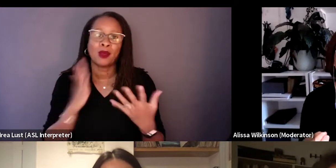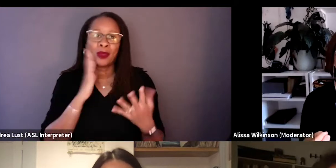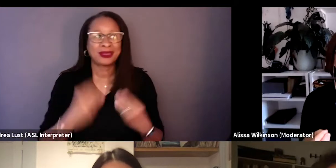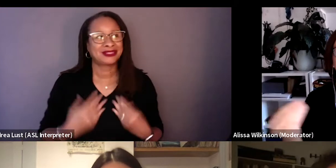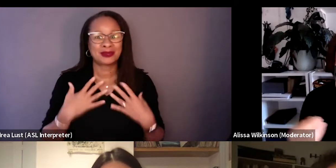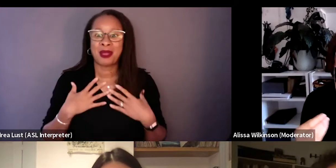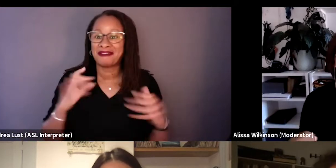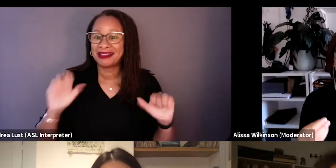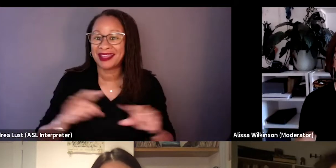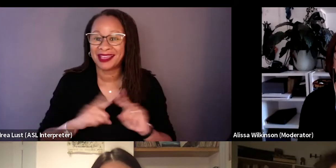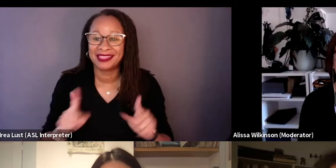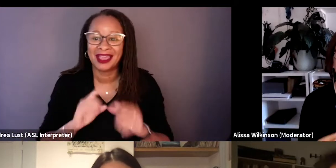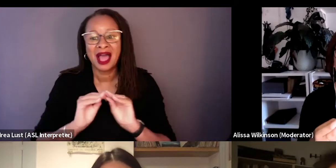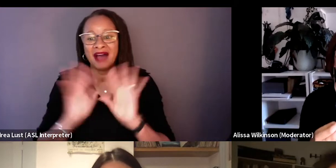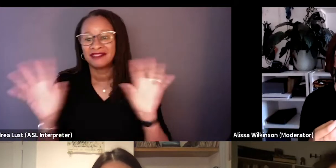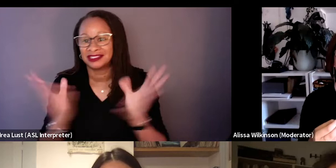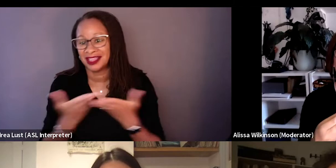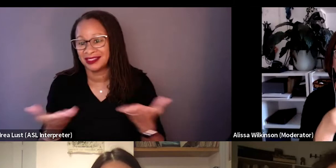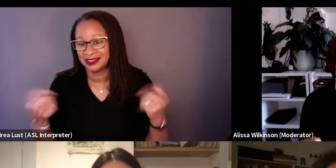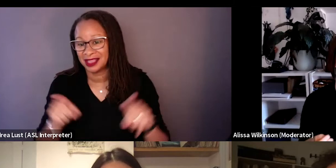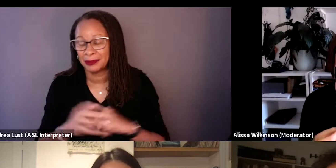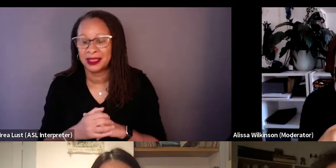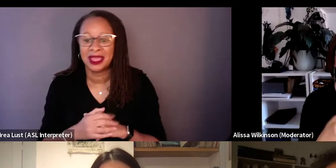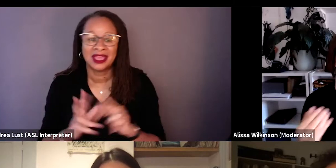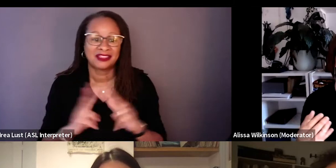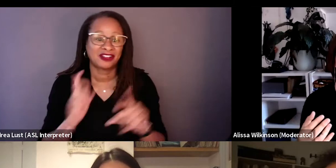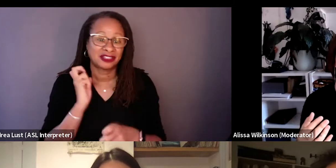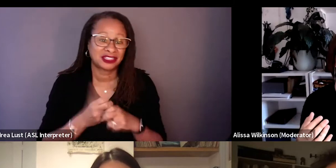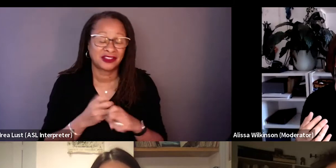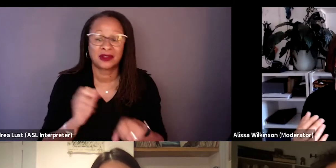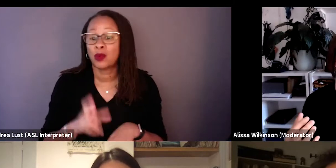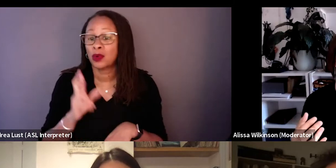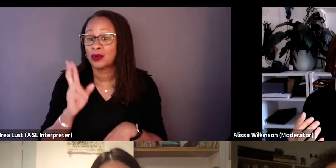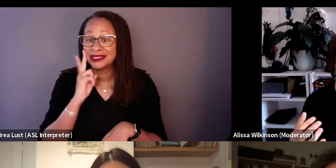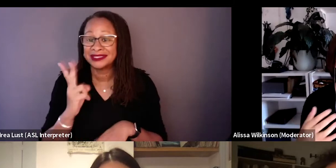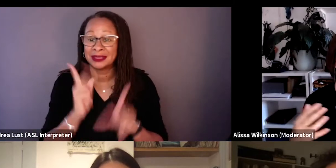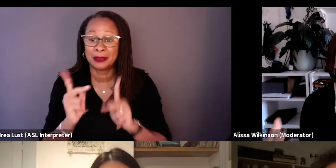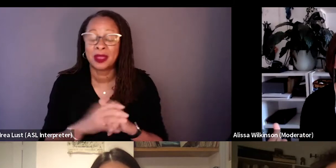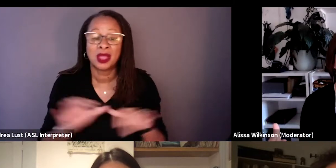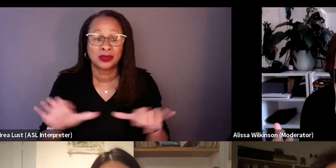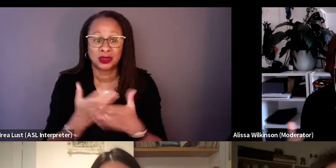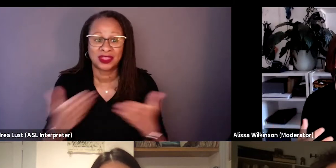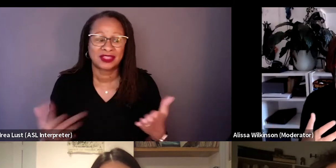and then obviously things happen and they're quite difficult, or we see people do things that feel almost inexplicable,